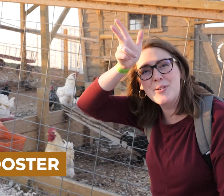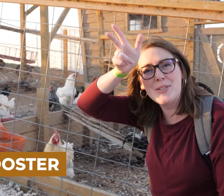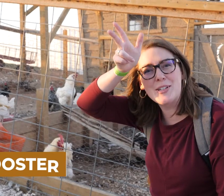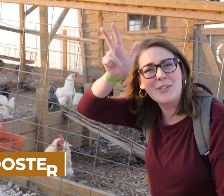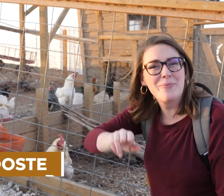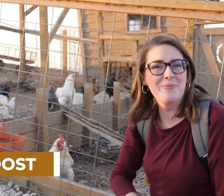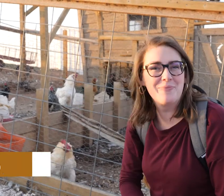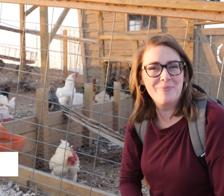ROOSTER